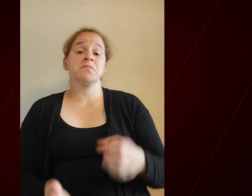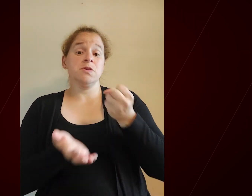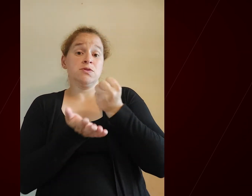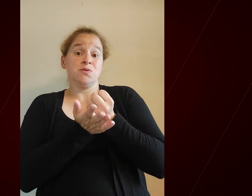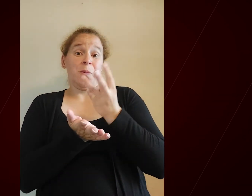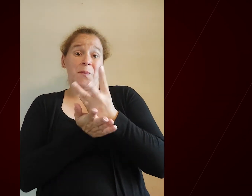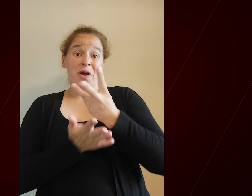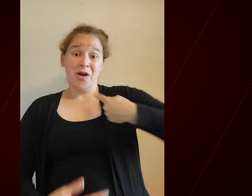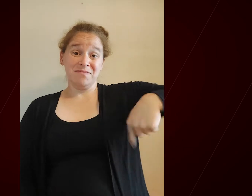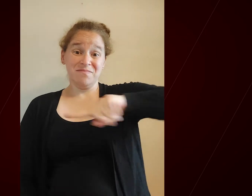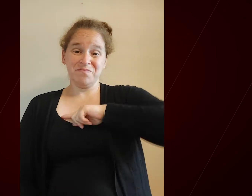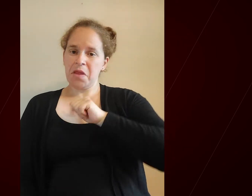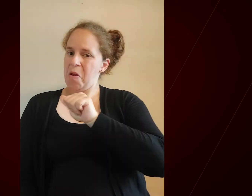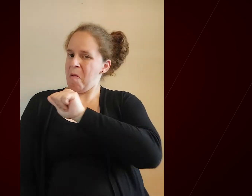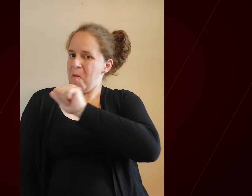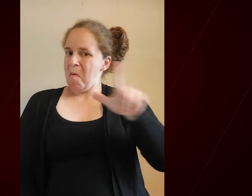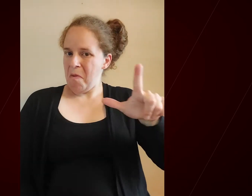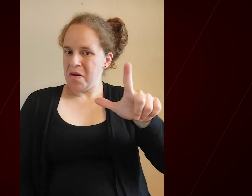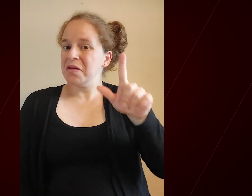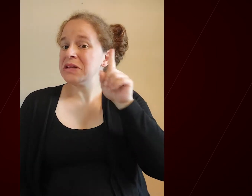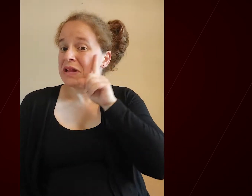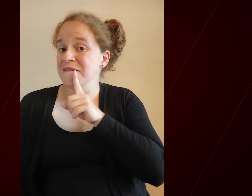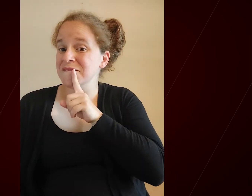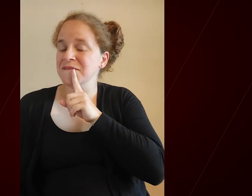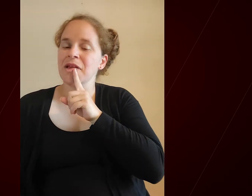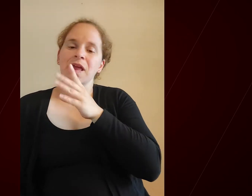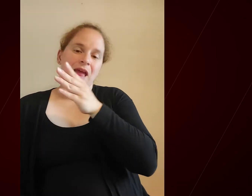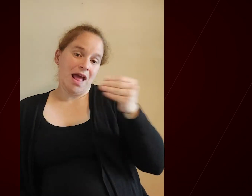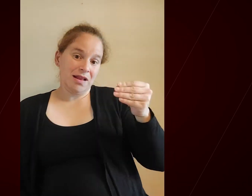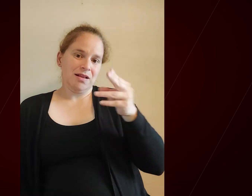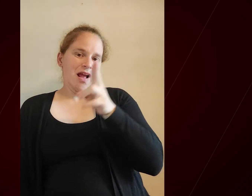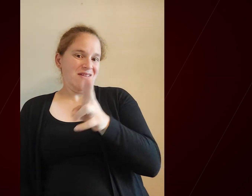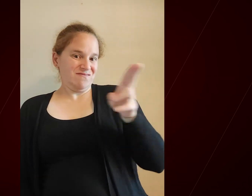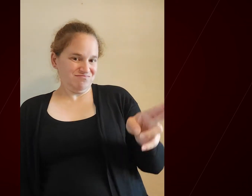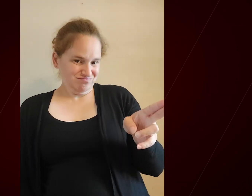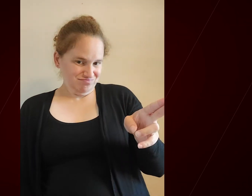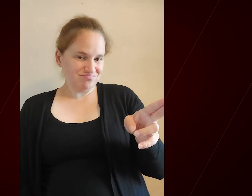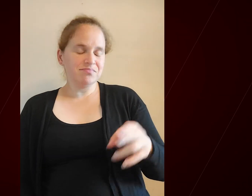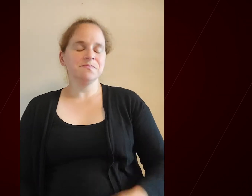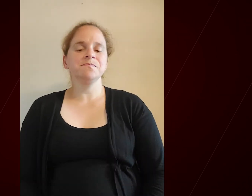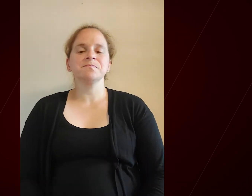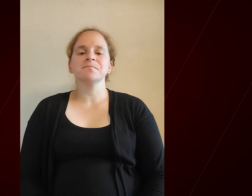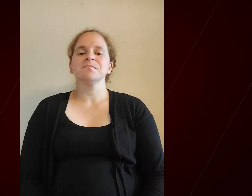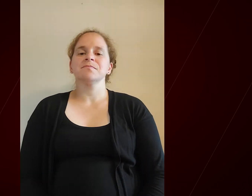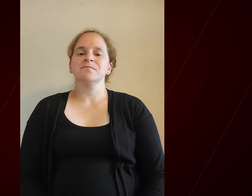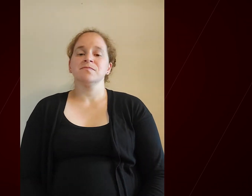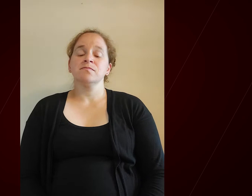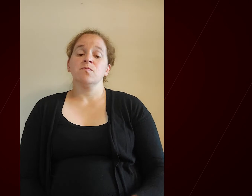All of the social workers are Deaf and hard of hearing women.